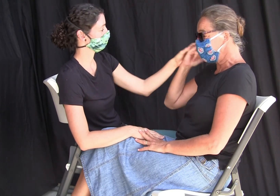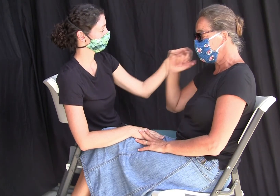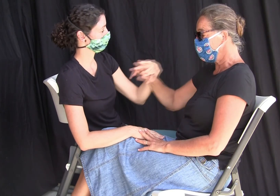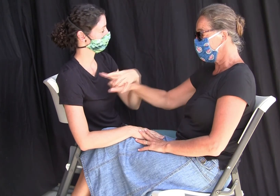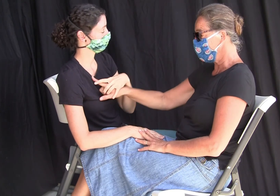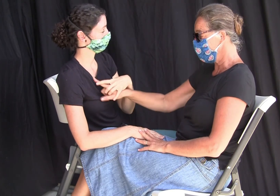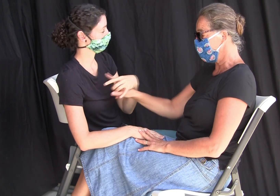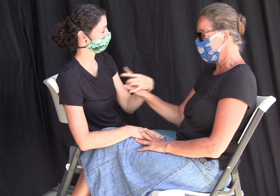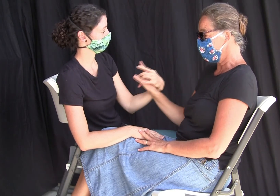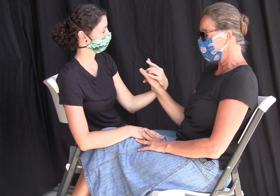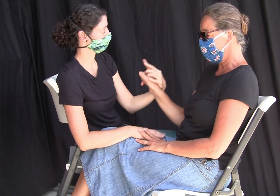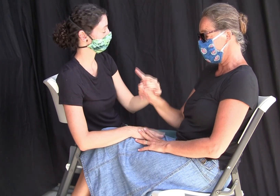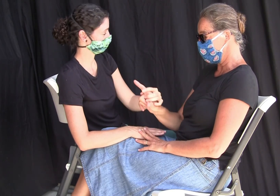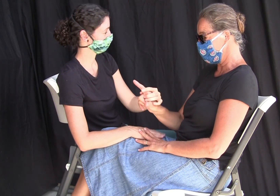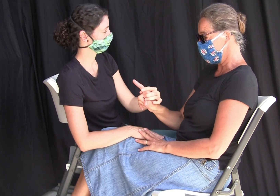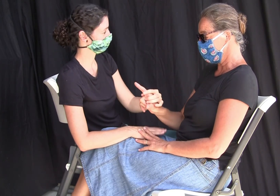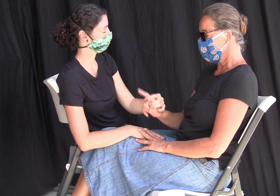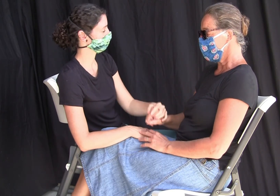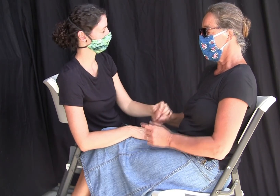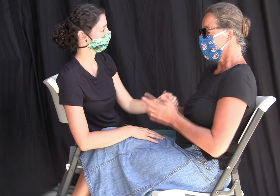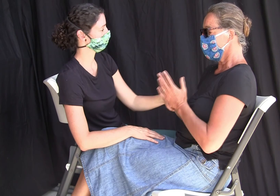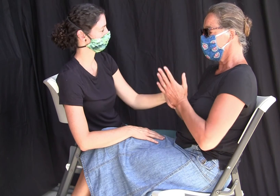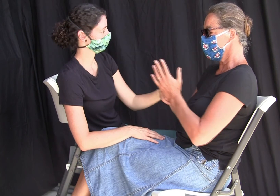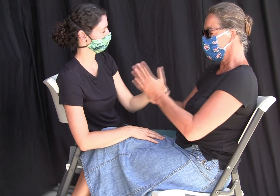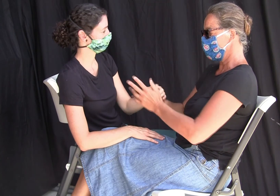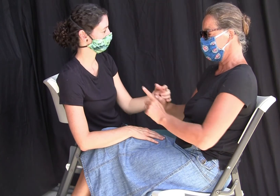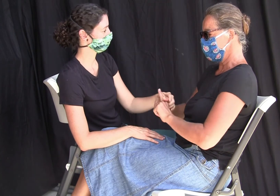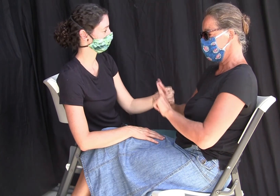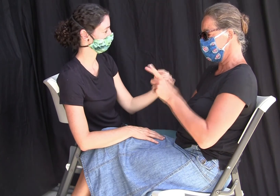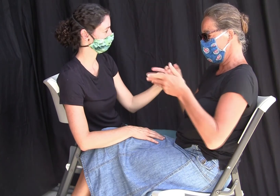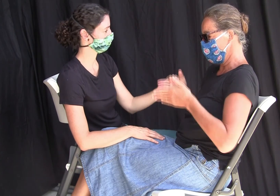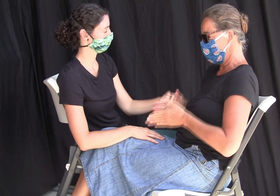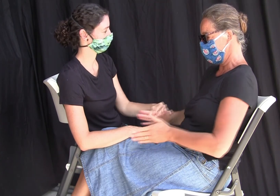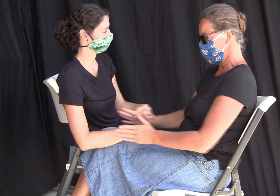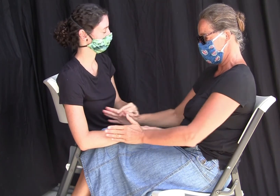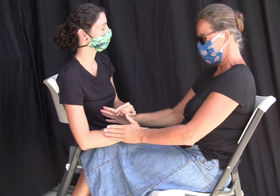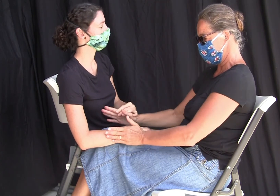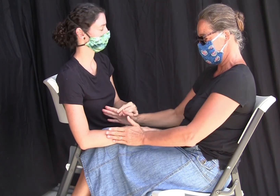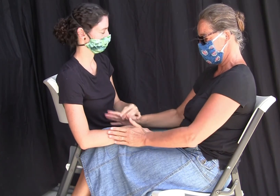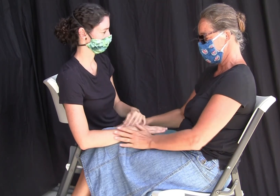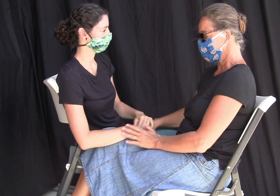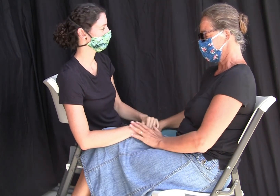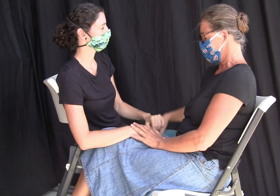as shown here. If the signer is left-handed, the configuration is opposite.